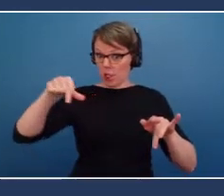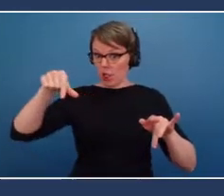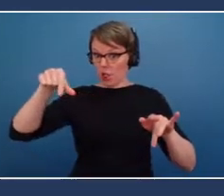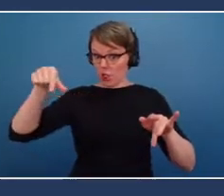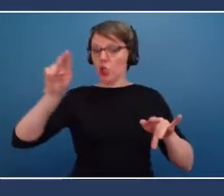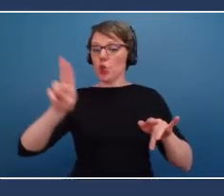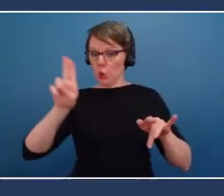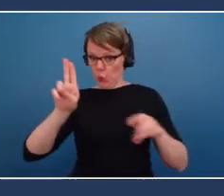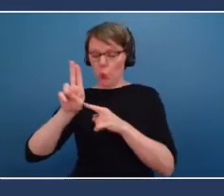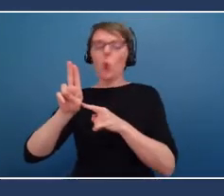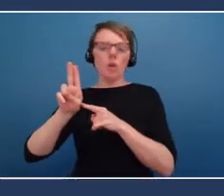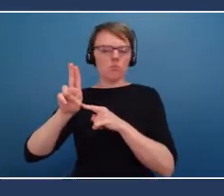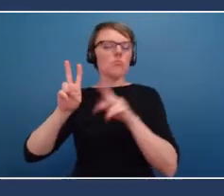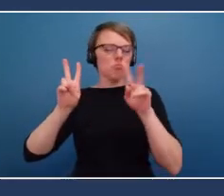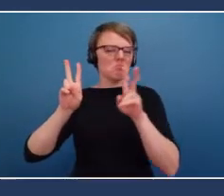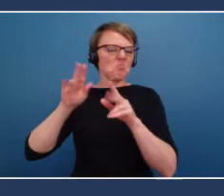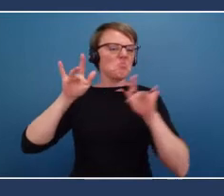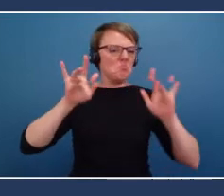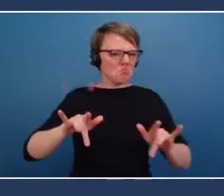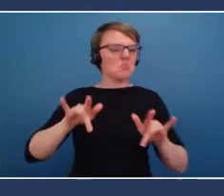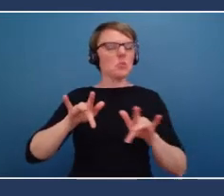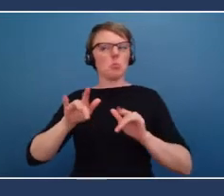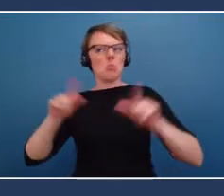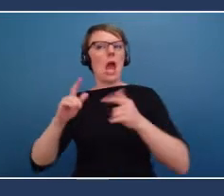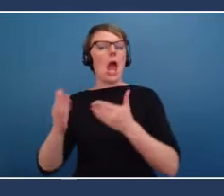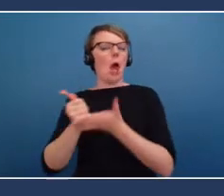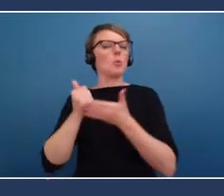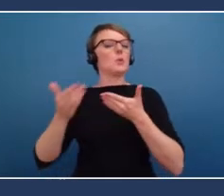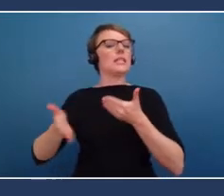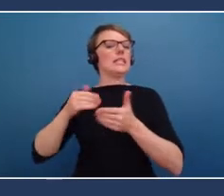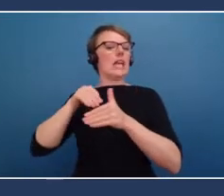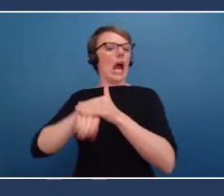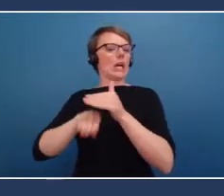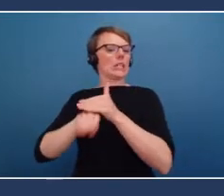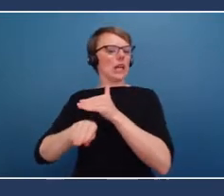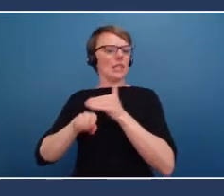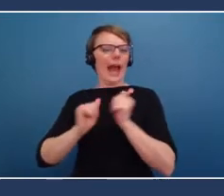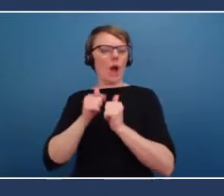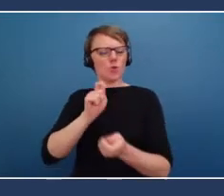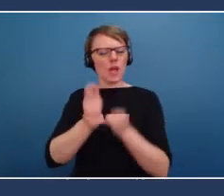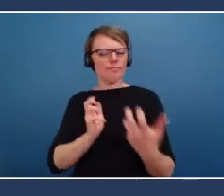the way that you work with your computer and accessibility is just personalization.